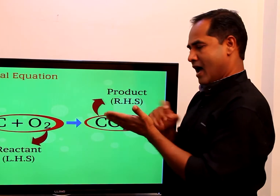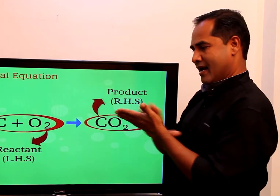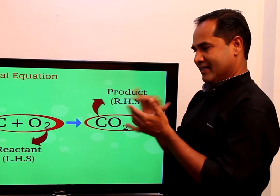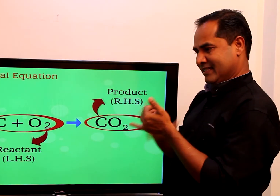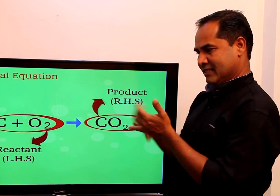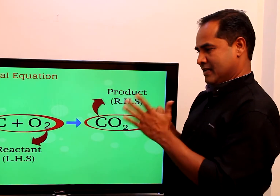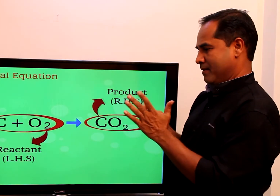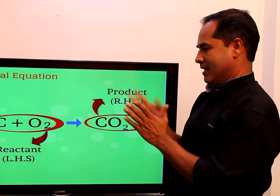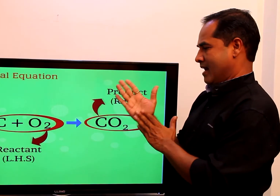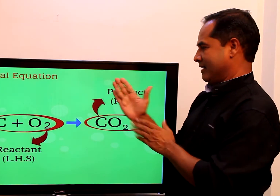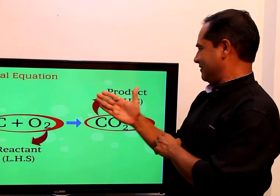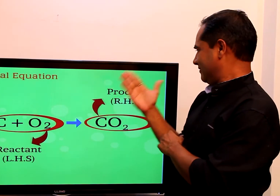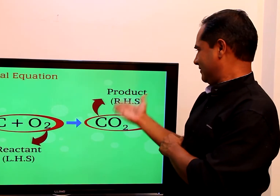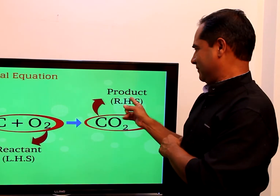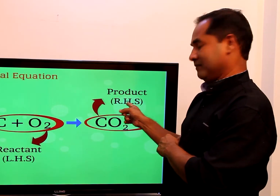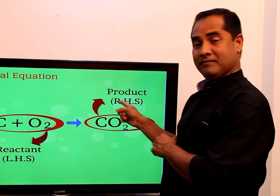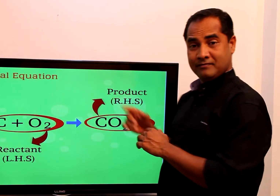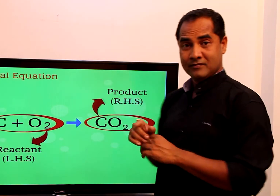are put on the left hand side and the products are put on the right hand side.